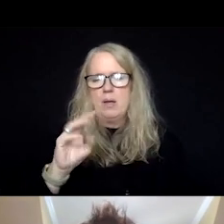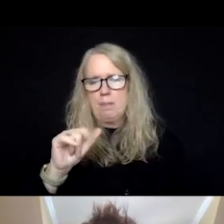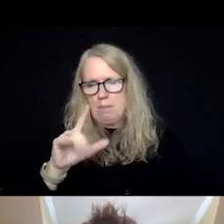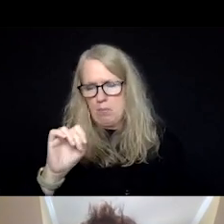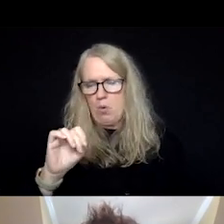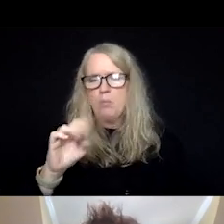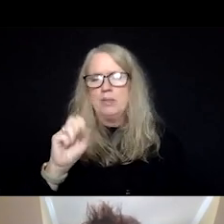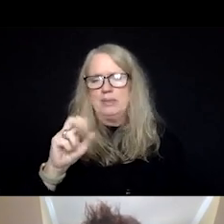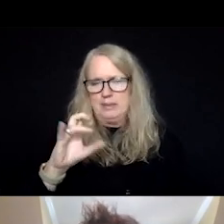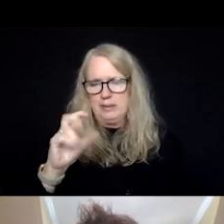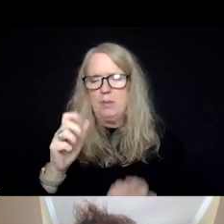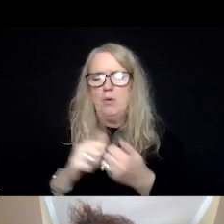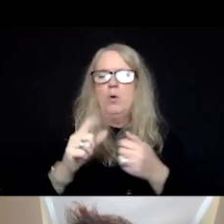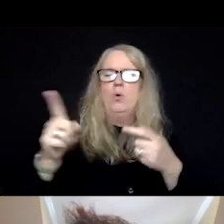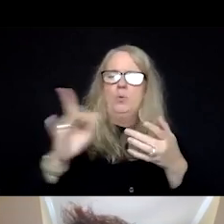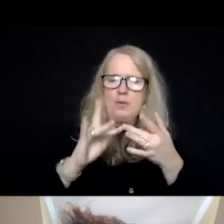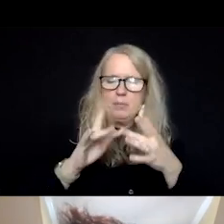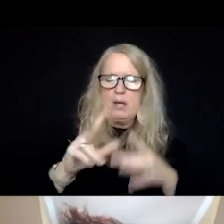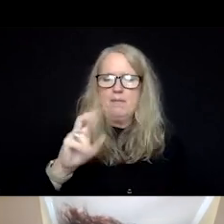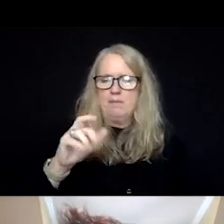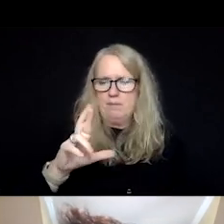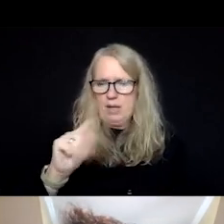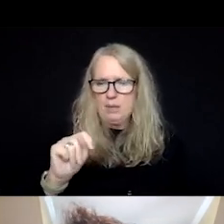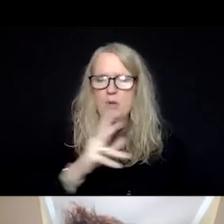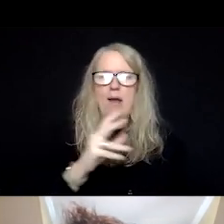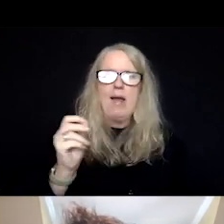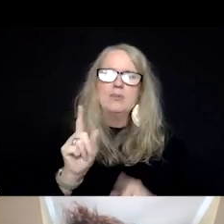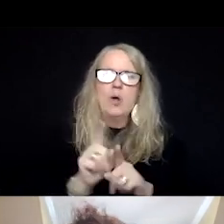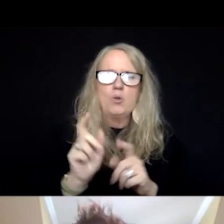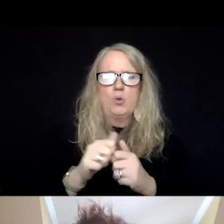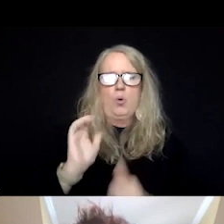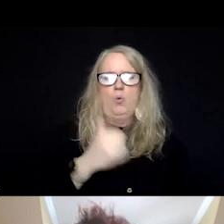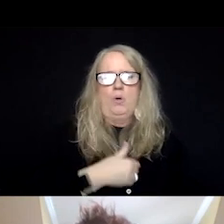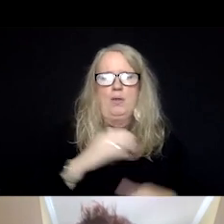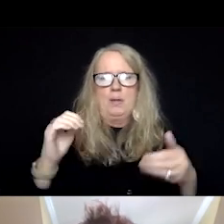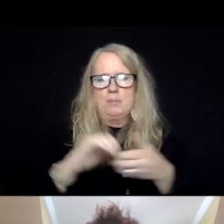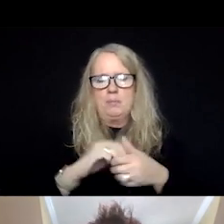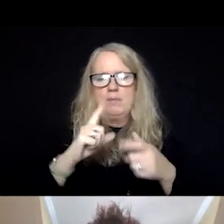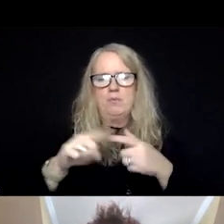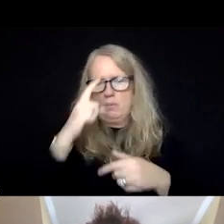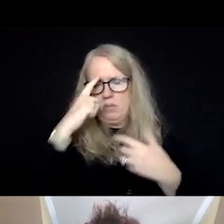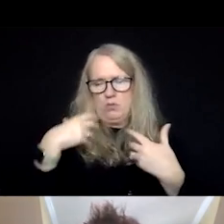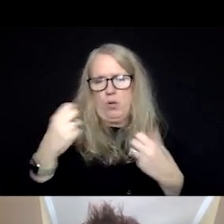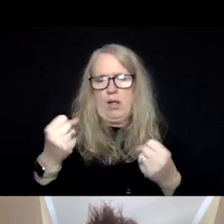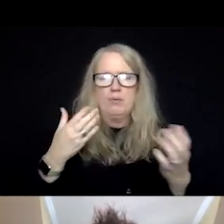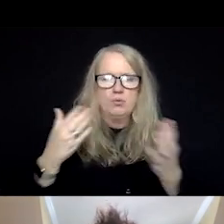WITH THE NETWORK ADMINISTRATOR VIBRANT AND THE PARTNERS WITH THE CENTER FOR MENTAL HEALTH SERVICES AND LOOKING AT HOW THAT RELATES